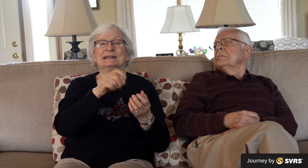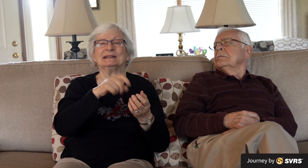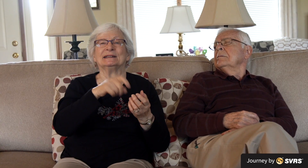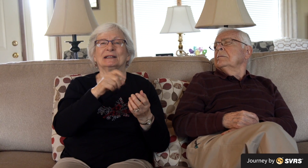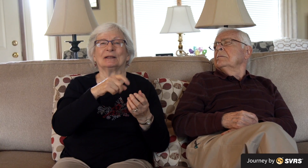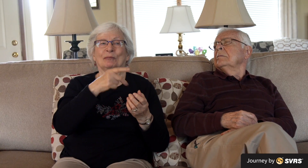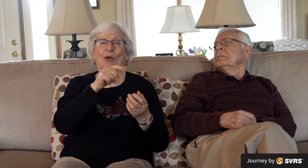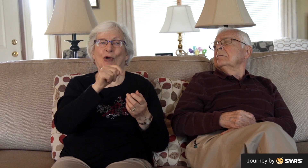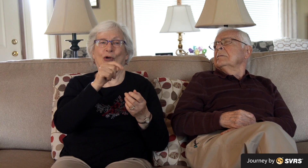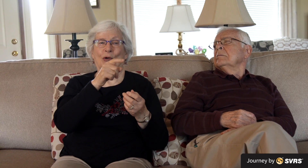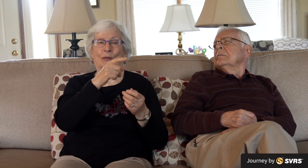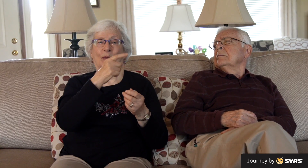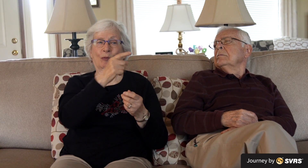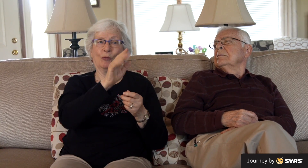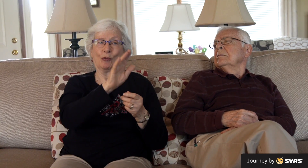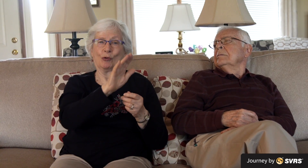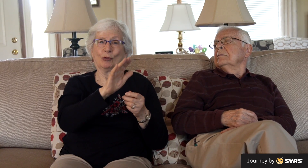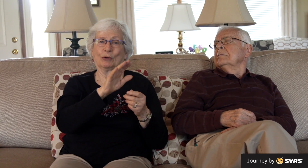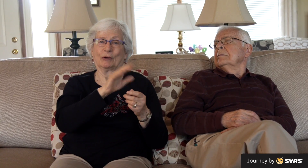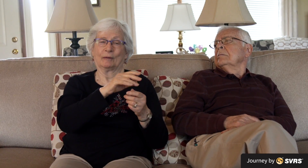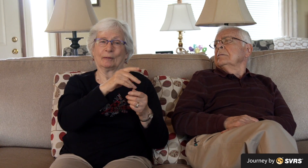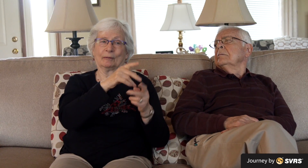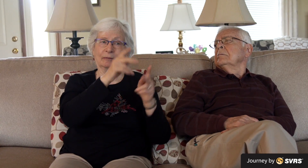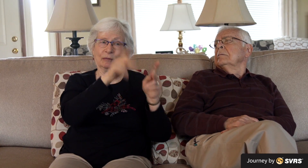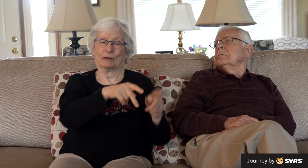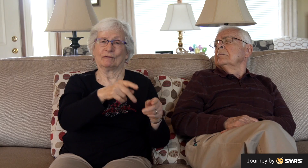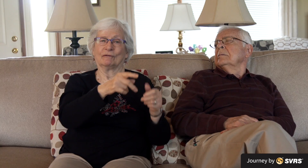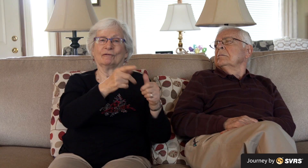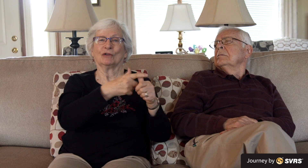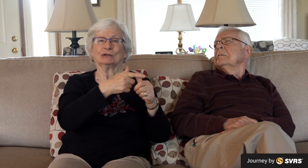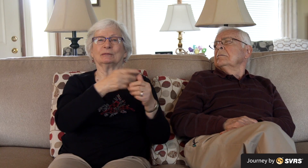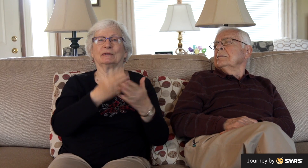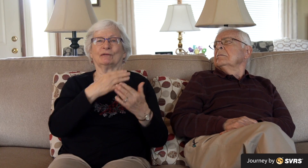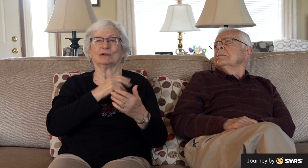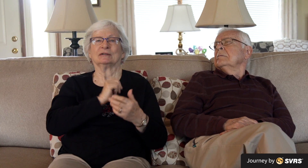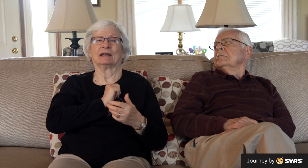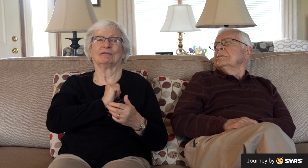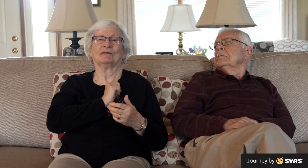and put the other person before yourself.